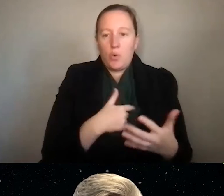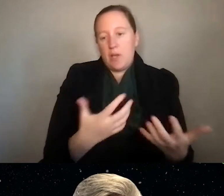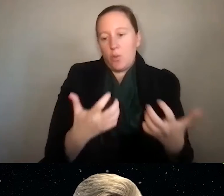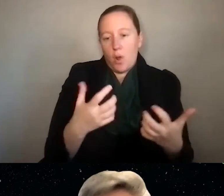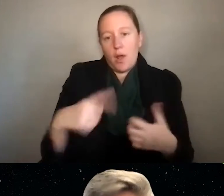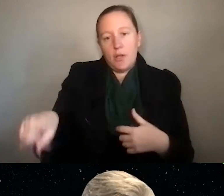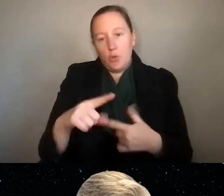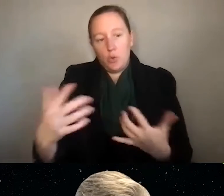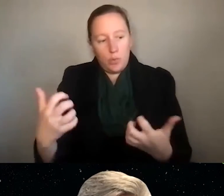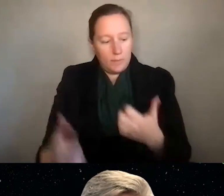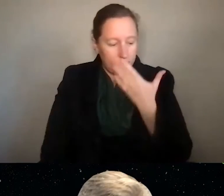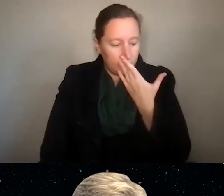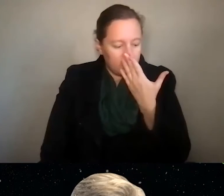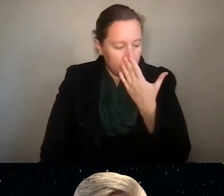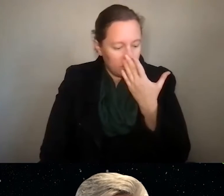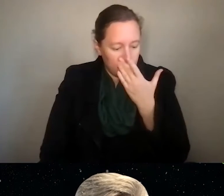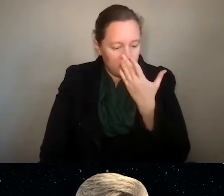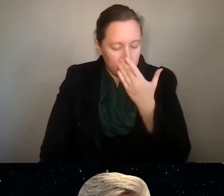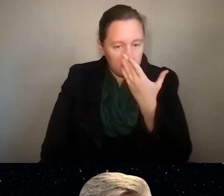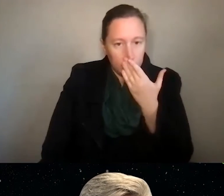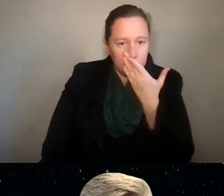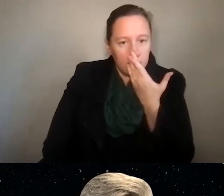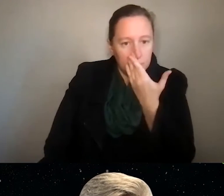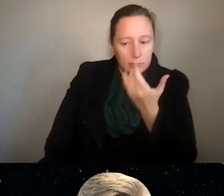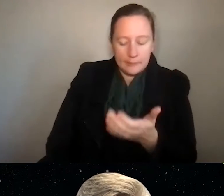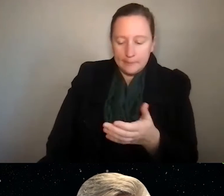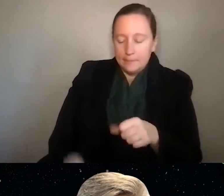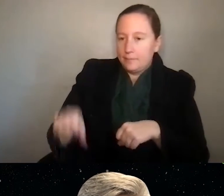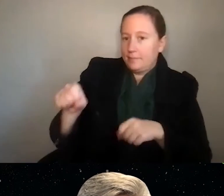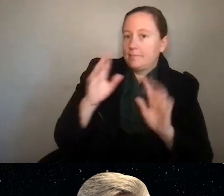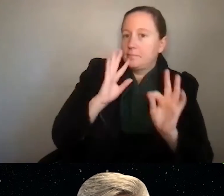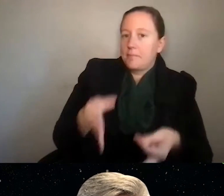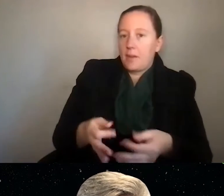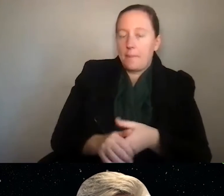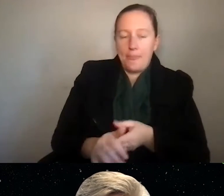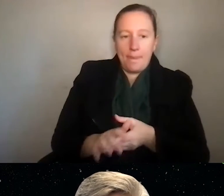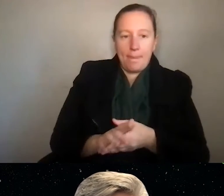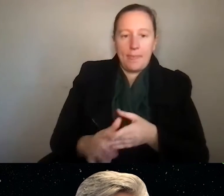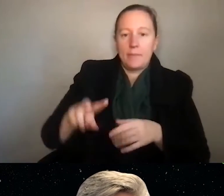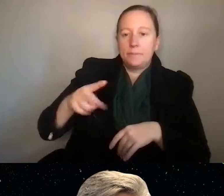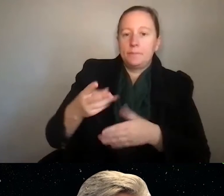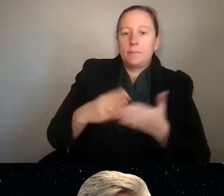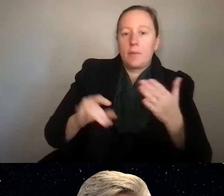Beth Strausser: Yes, definitely. The second part of that question is,